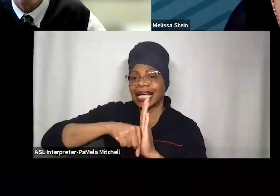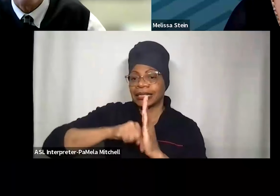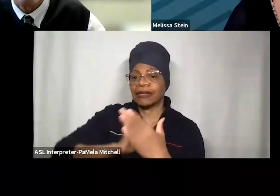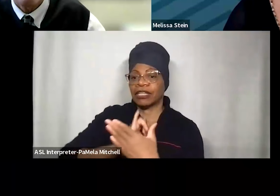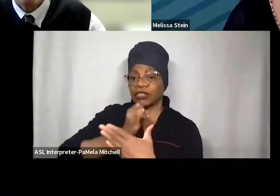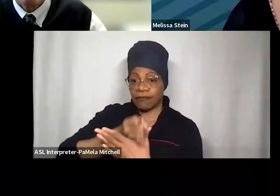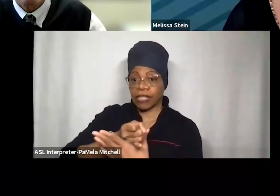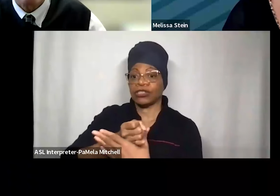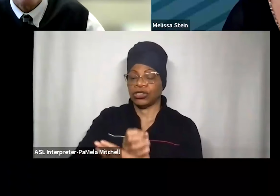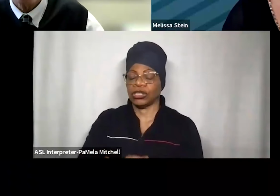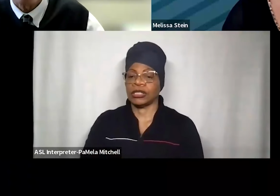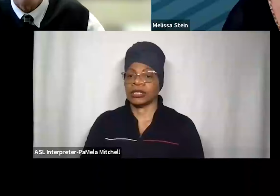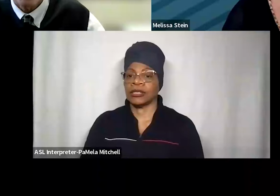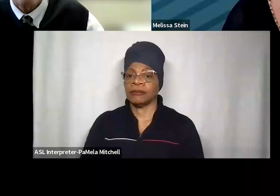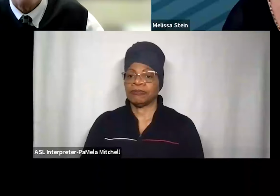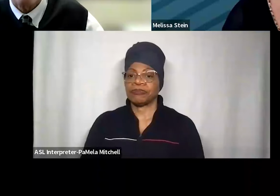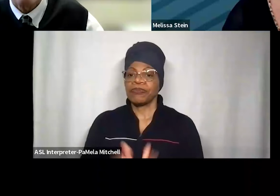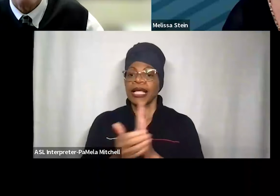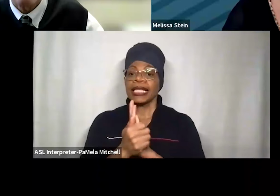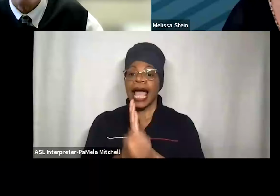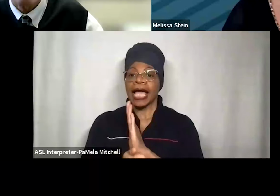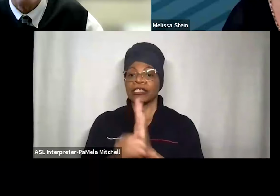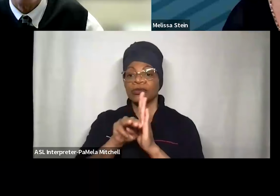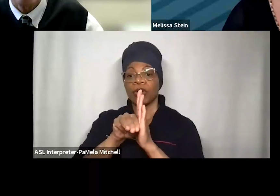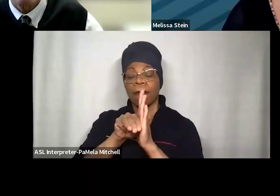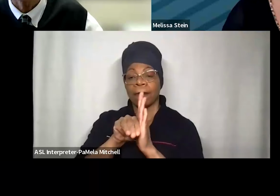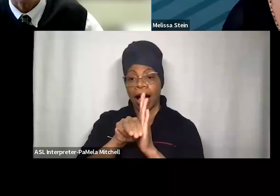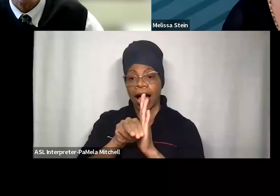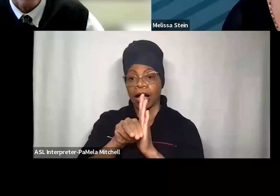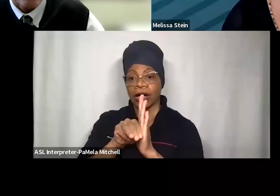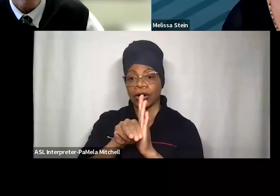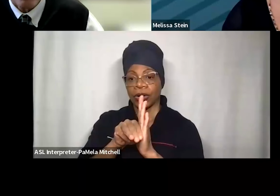And so the SBIRT model is, the use of the ASSIST